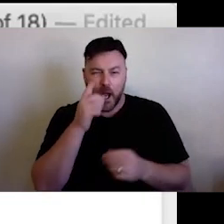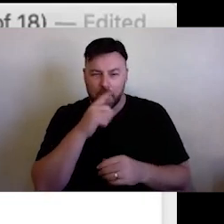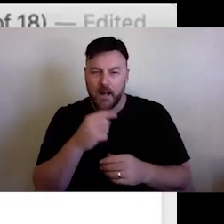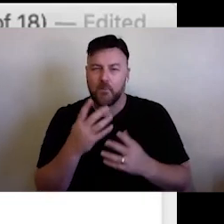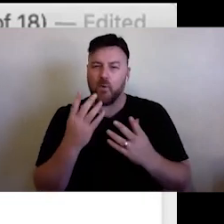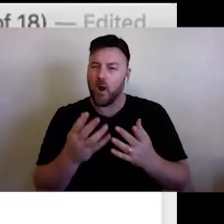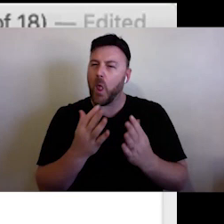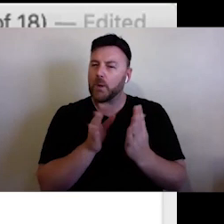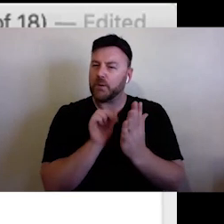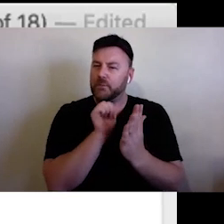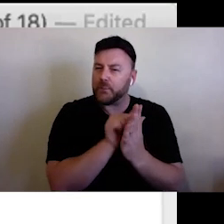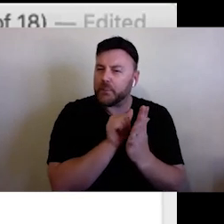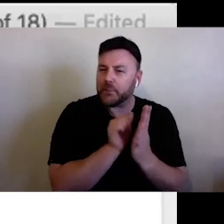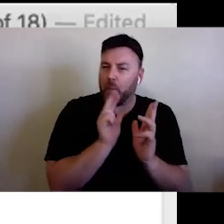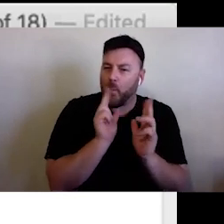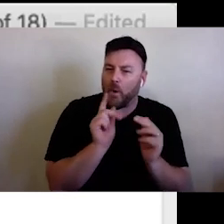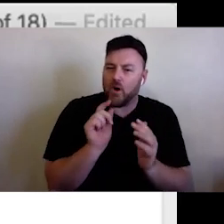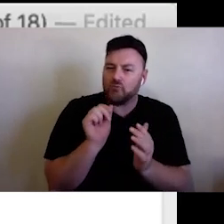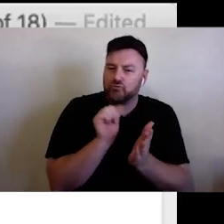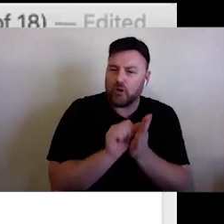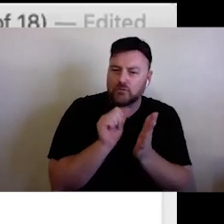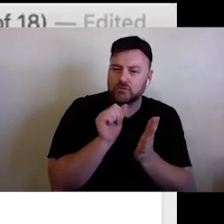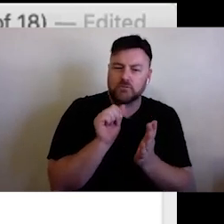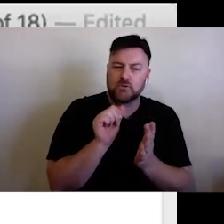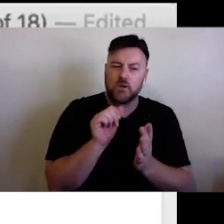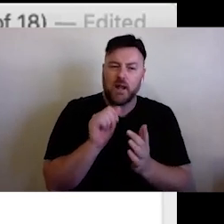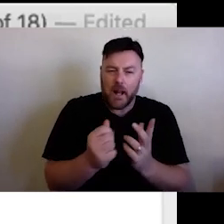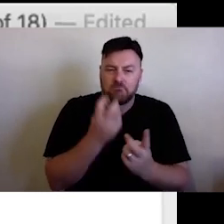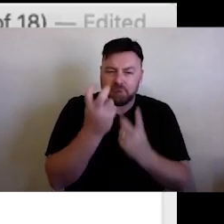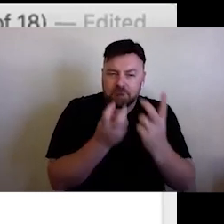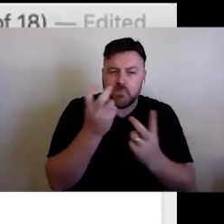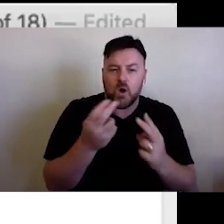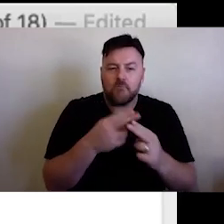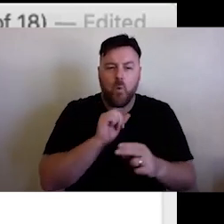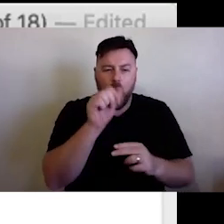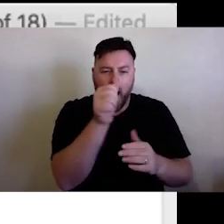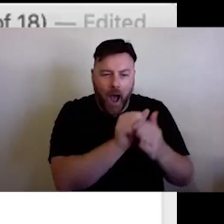them and find out more about the context of it. And looking at how